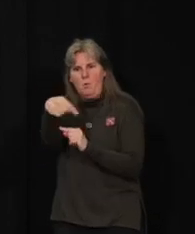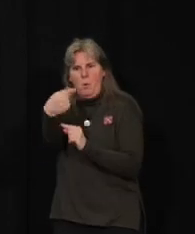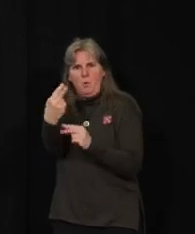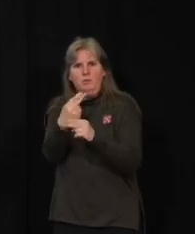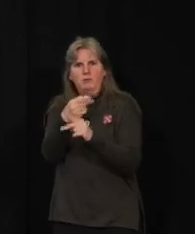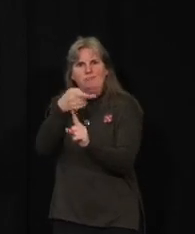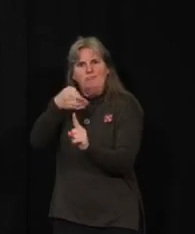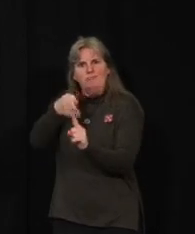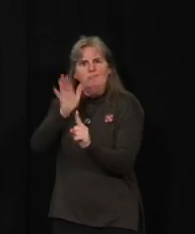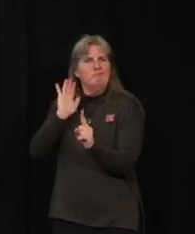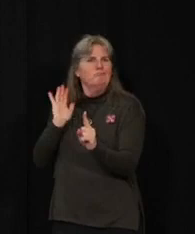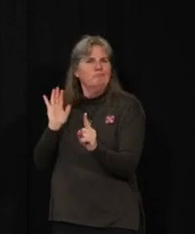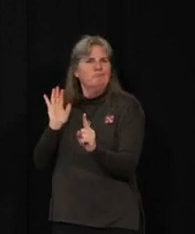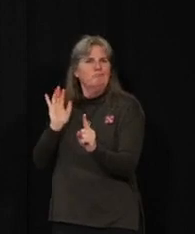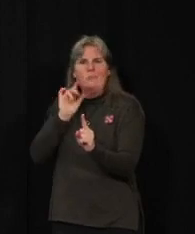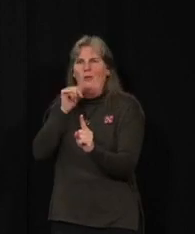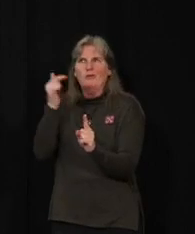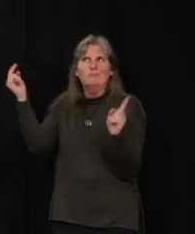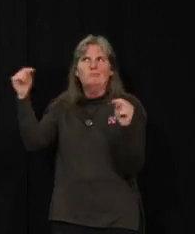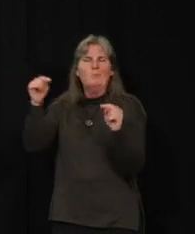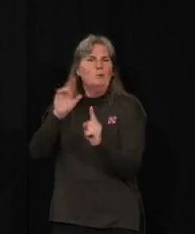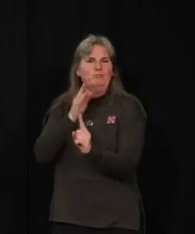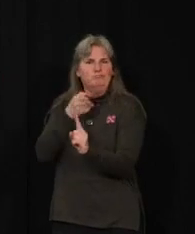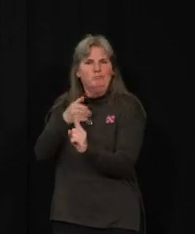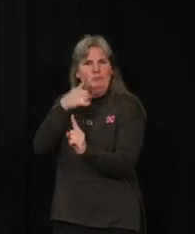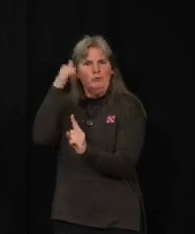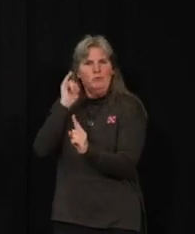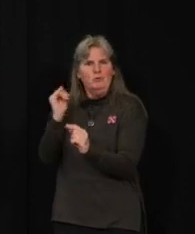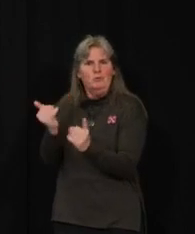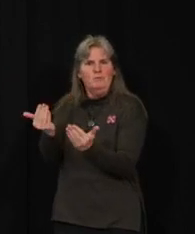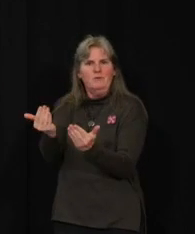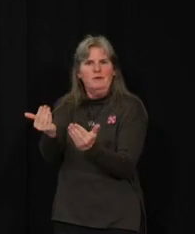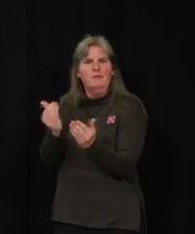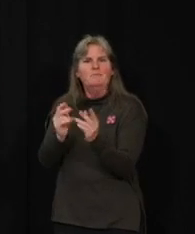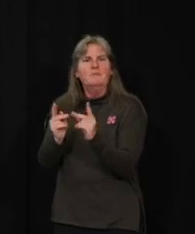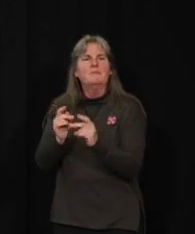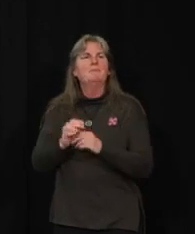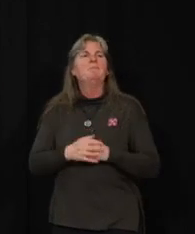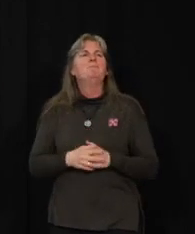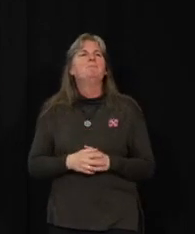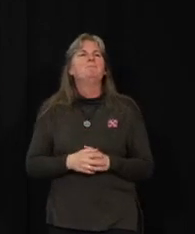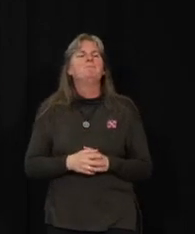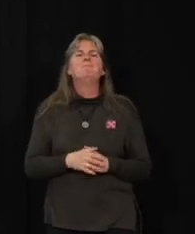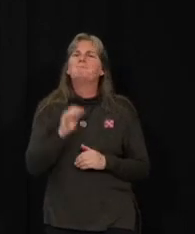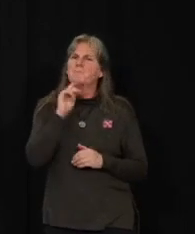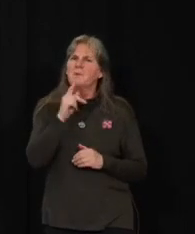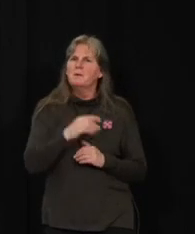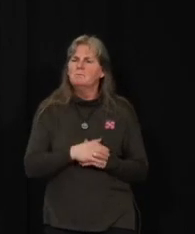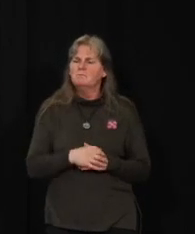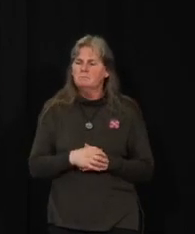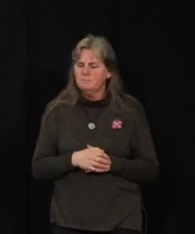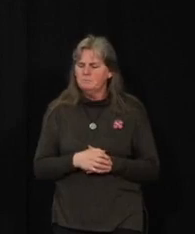Follow-up? Reporter: How will that be